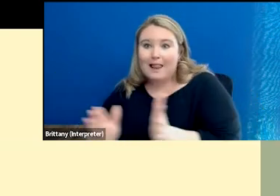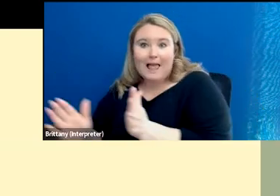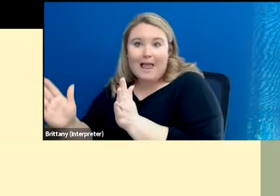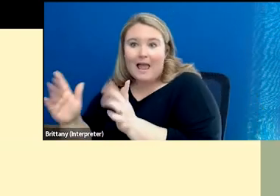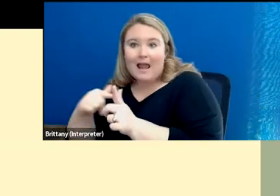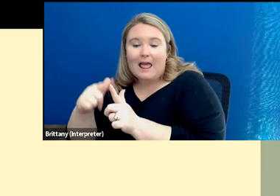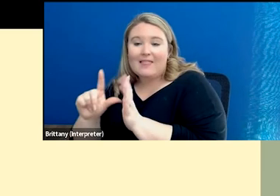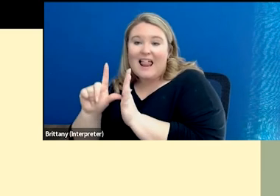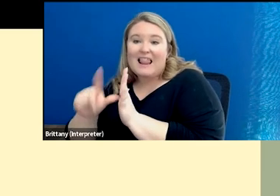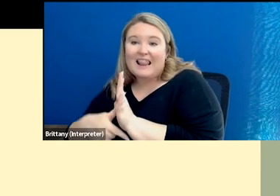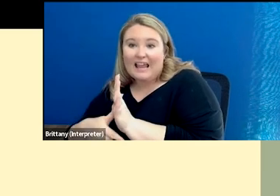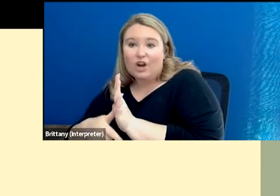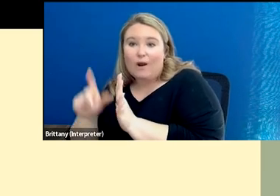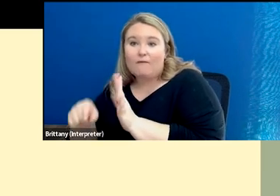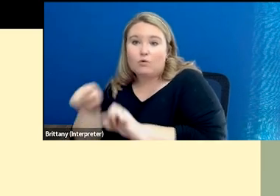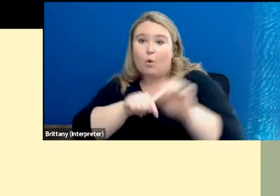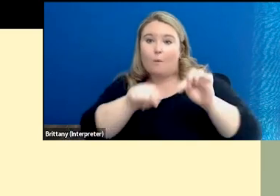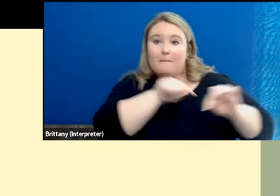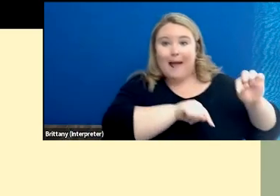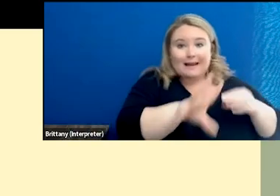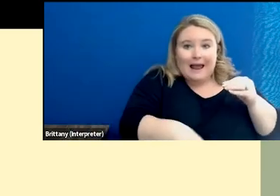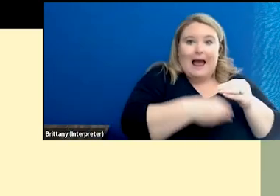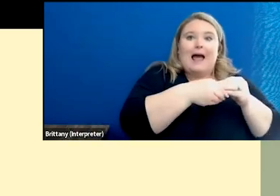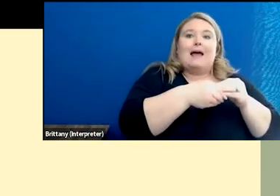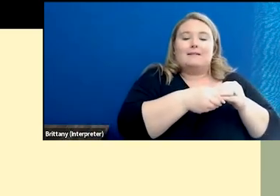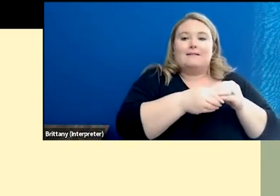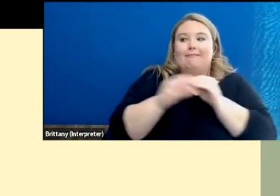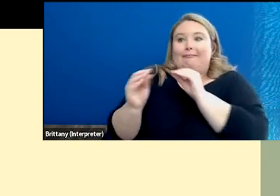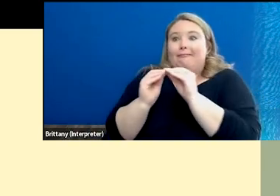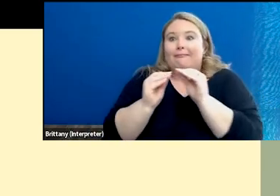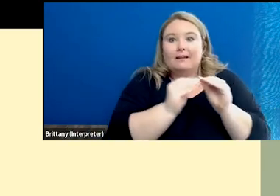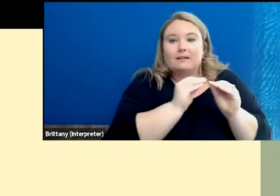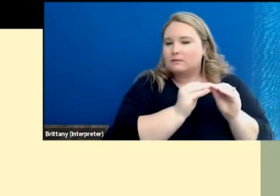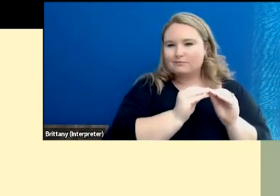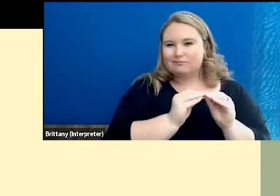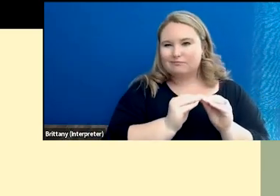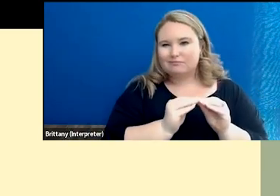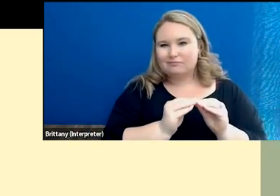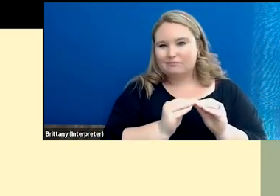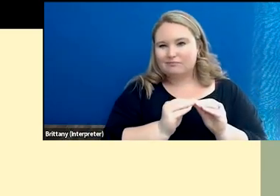and someone calls and complains or you're trying to fix it after. Part of what we wanna do today